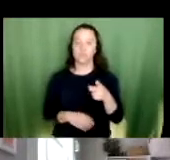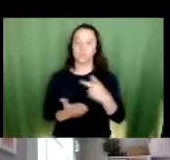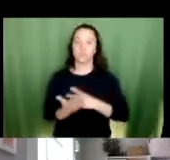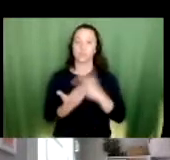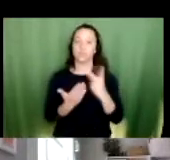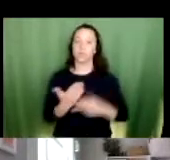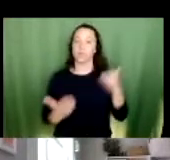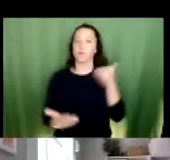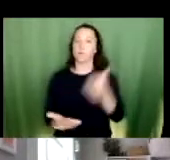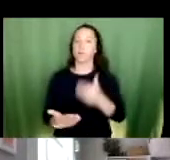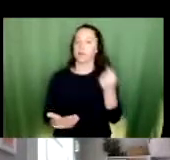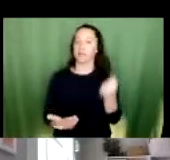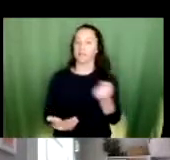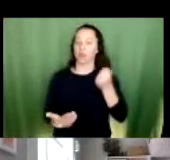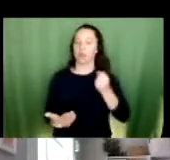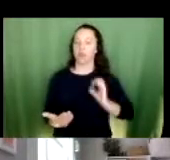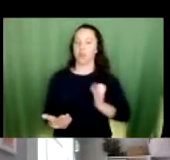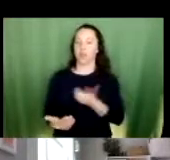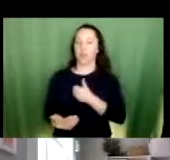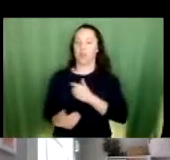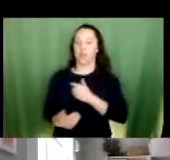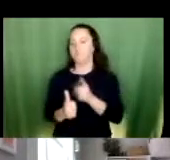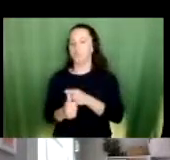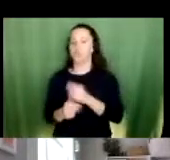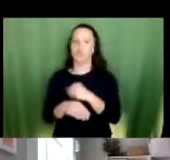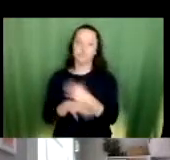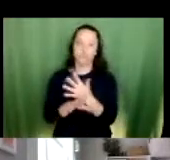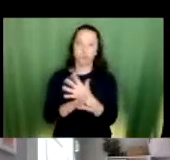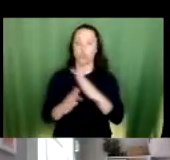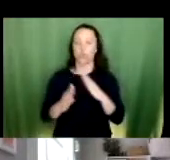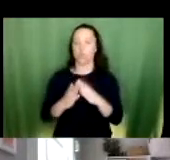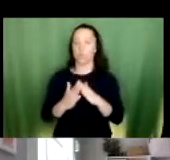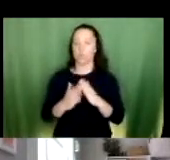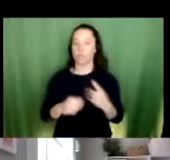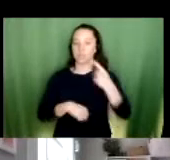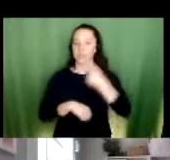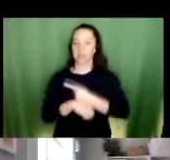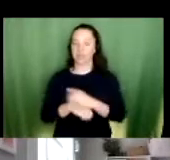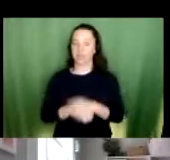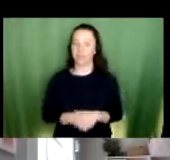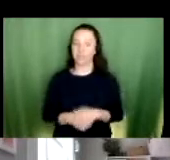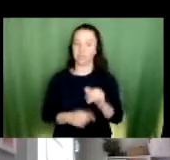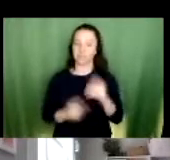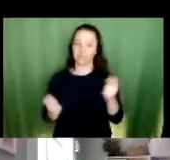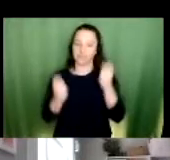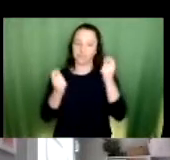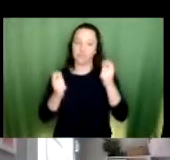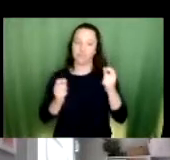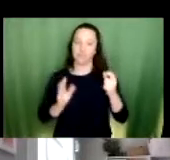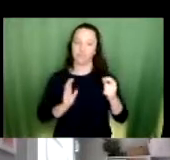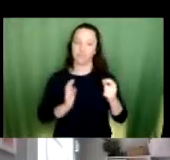virtual community day. This is in celebration of our latest exhibition Black Refractions,